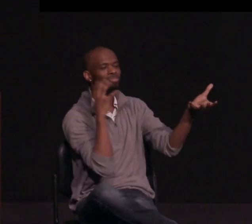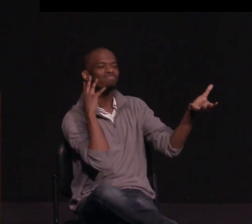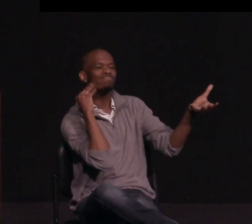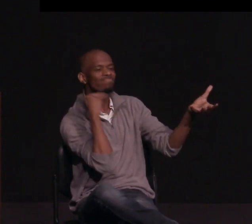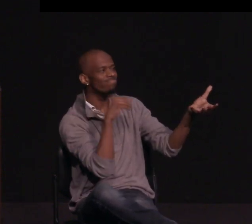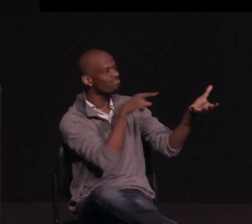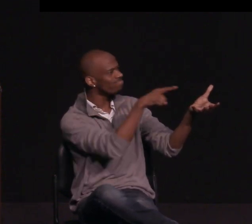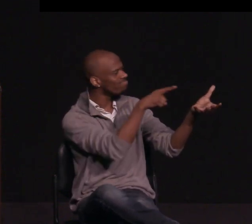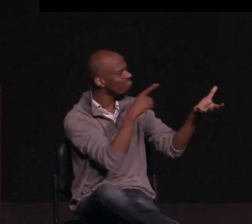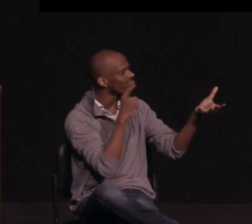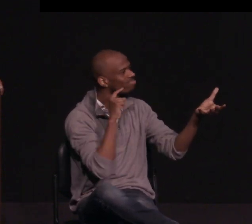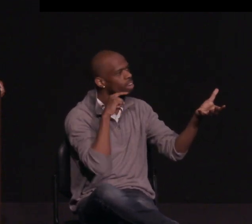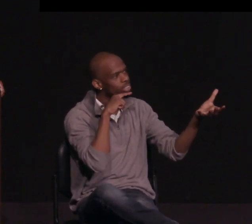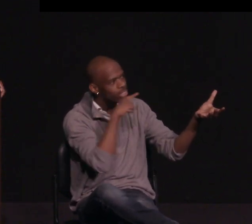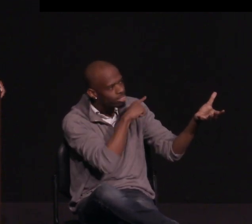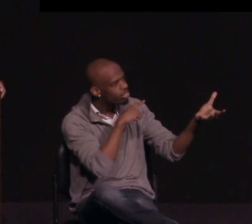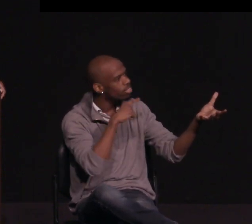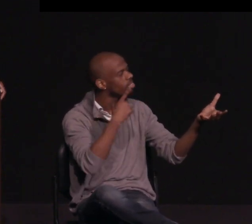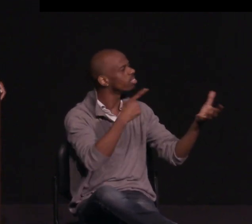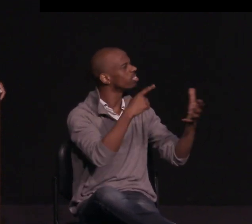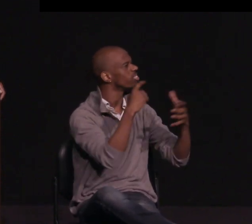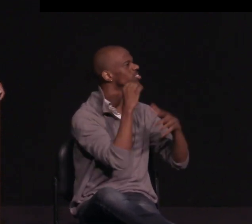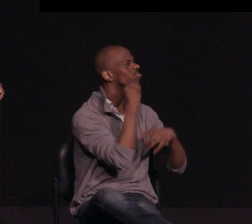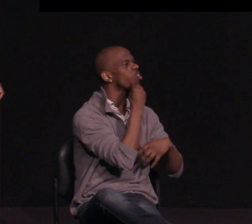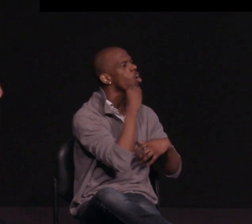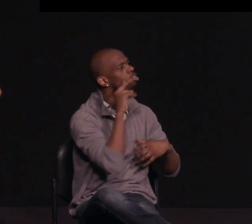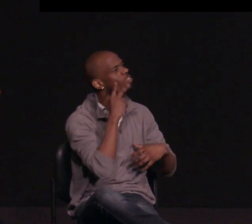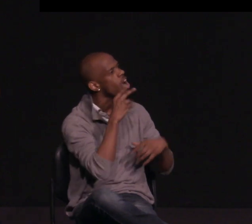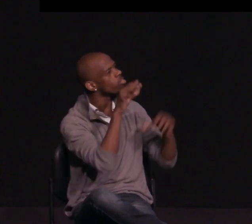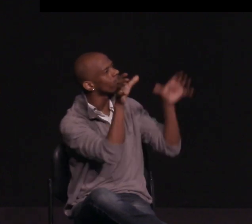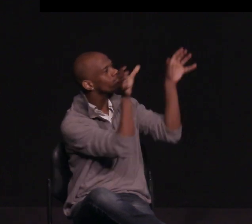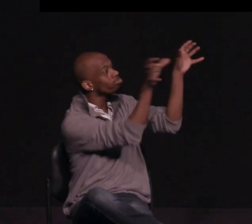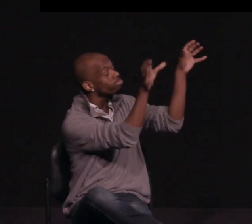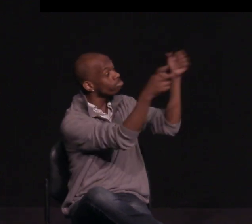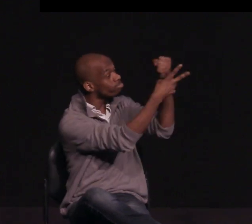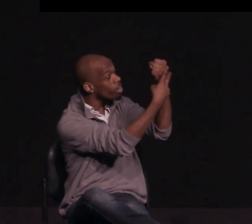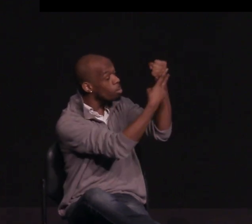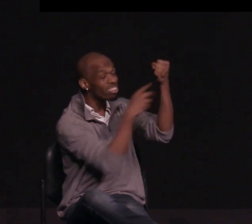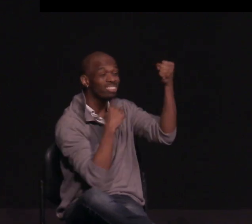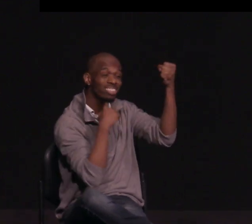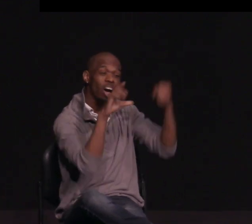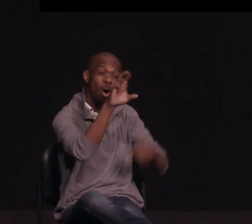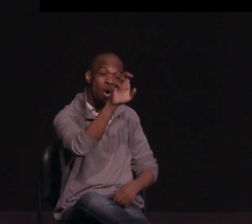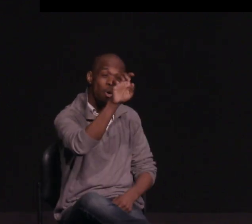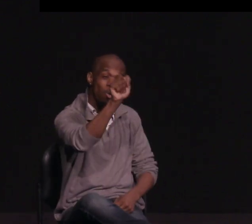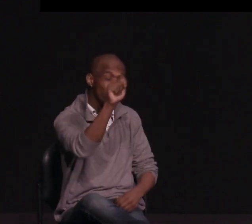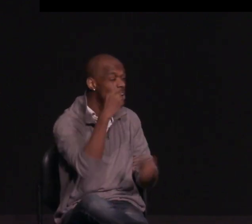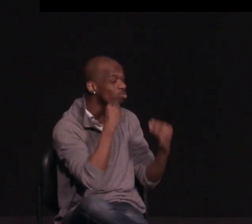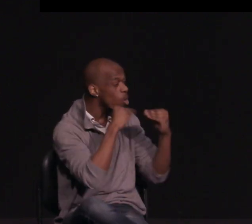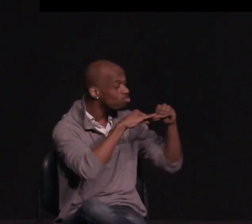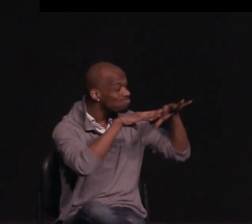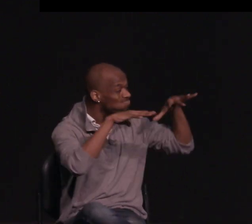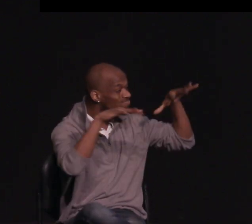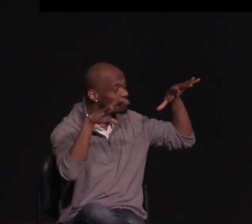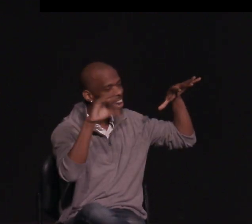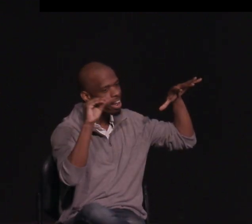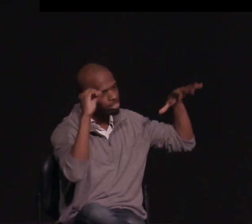carrots, green beans, figs, blackberry jam, sauerkraut, and her not-to-be-forgotten chow-chow: